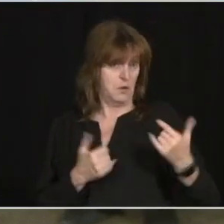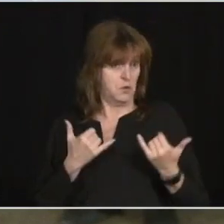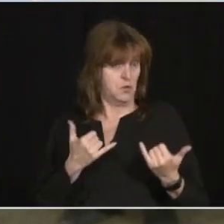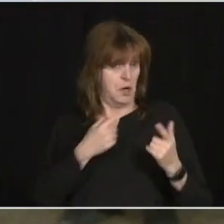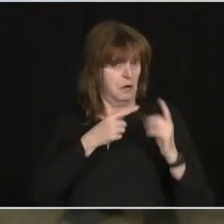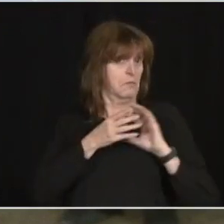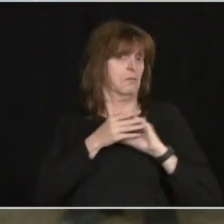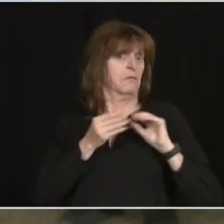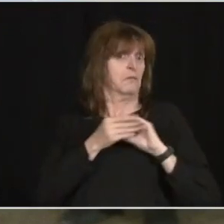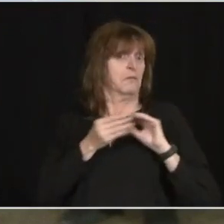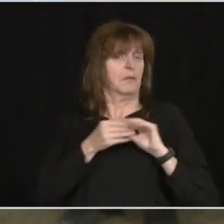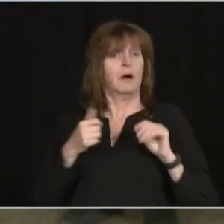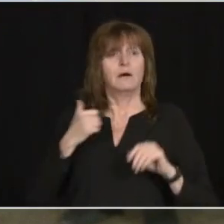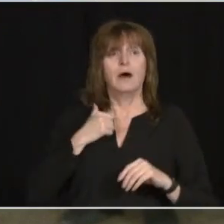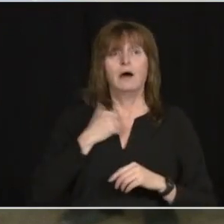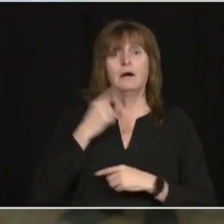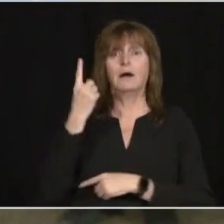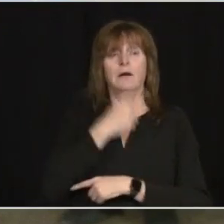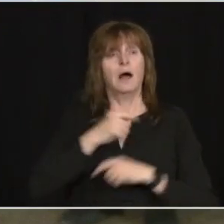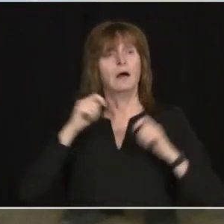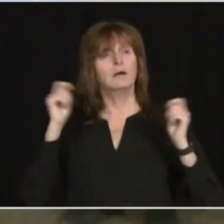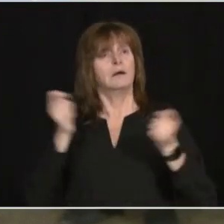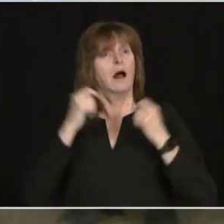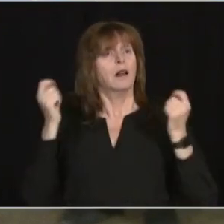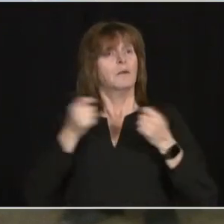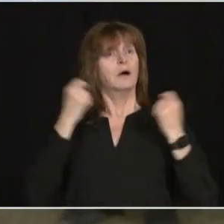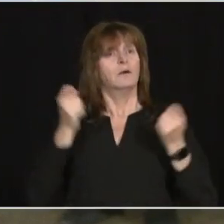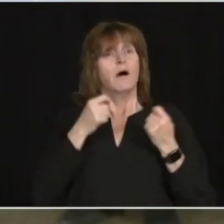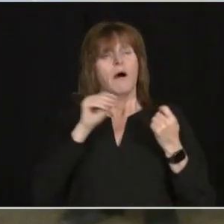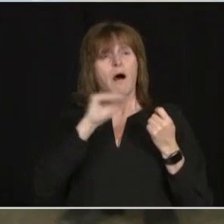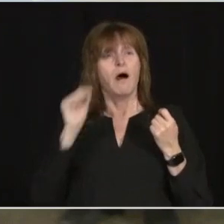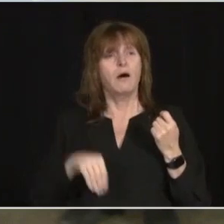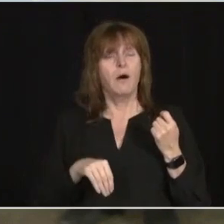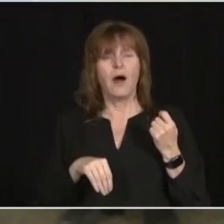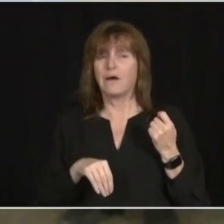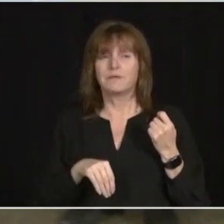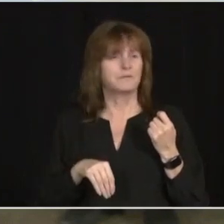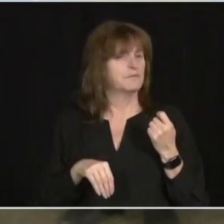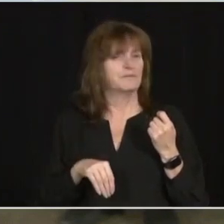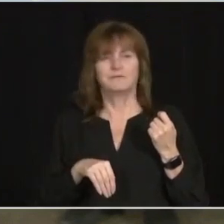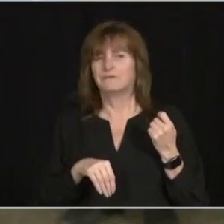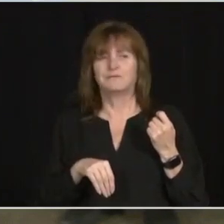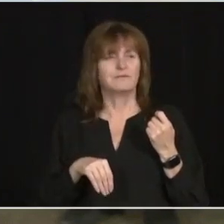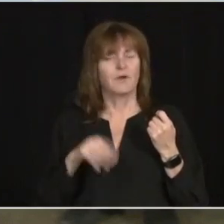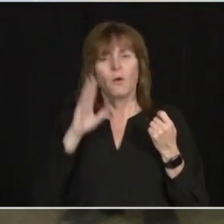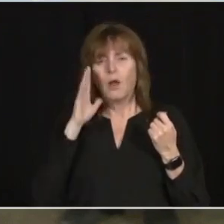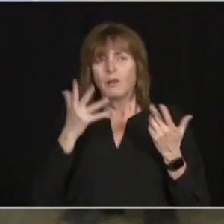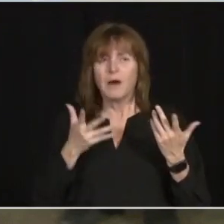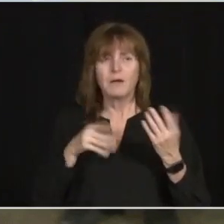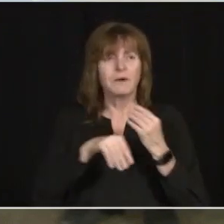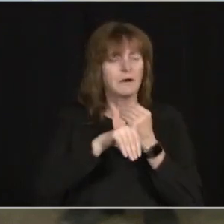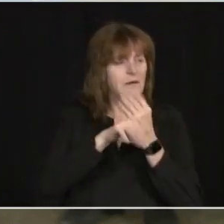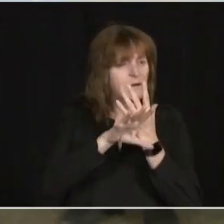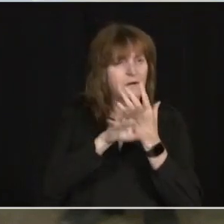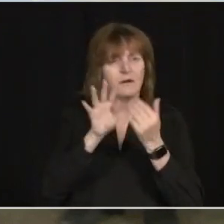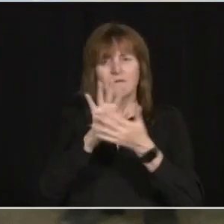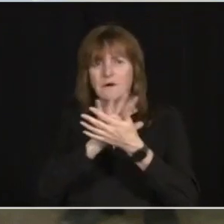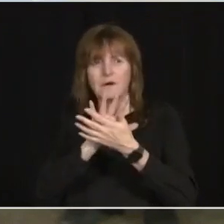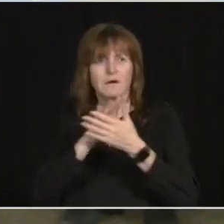day celebration on Bill. It will be some sort of virtual experience instead. Is it fair to interfere we'll be